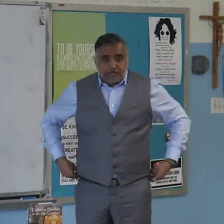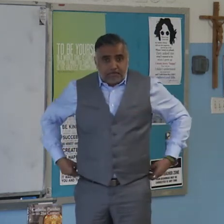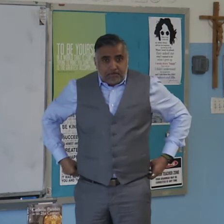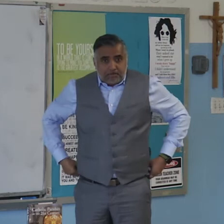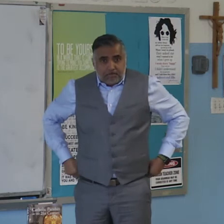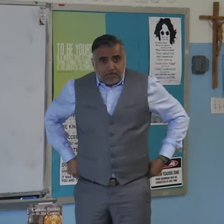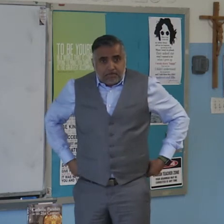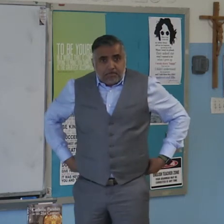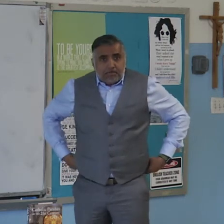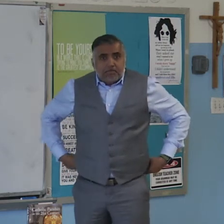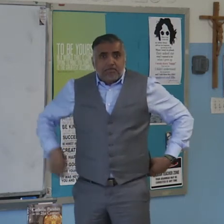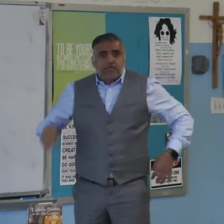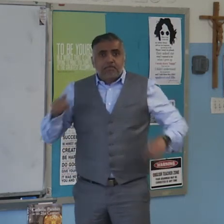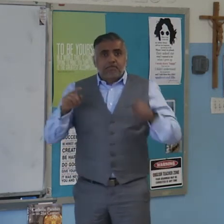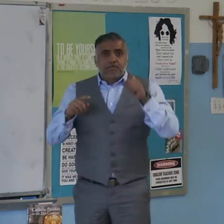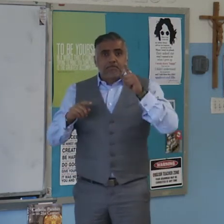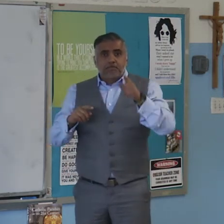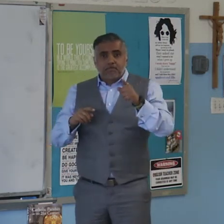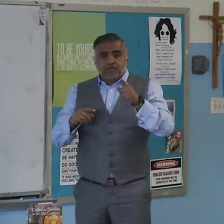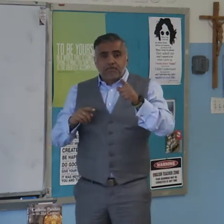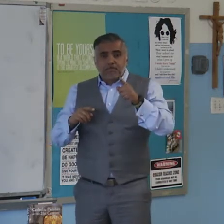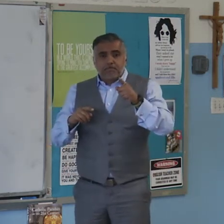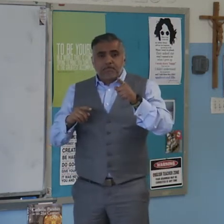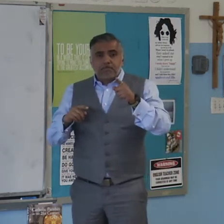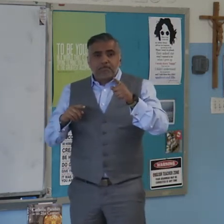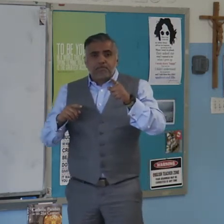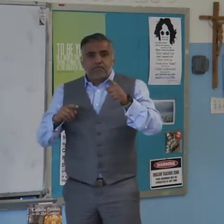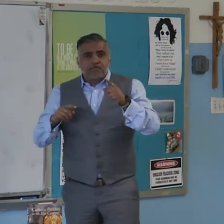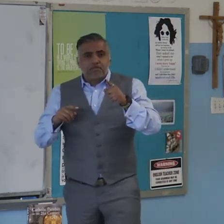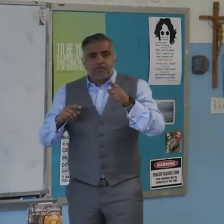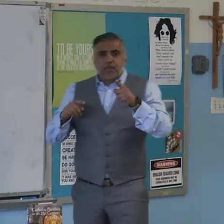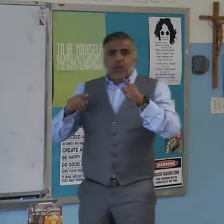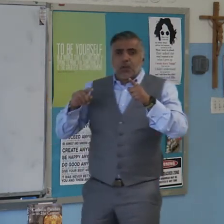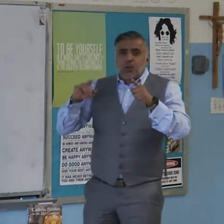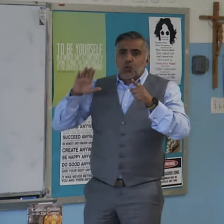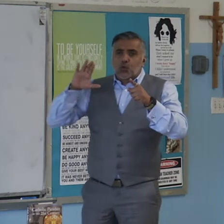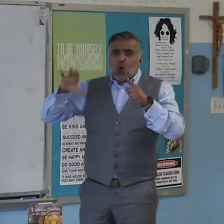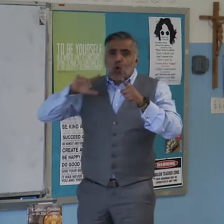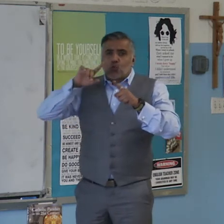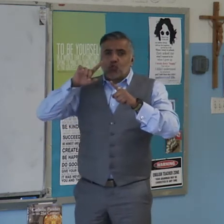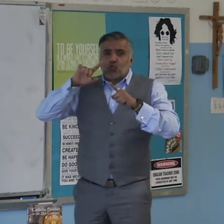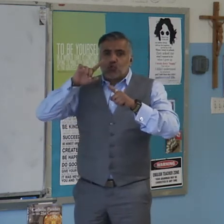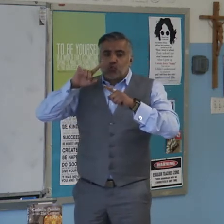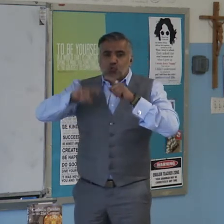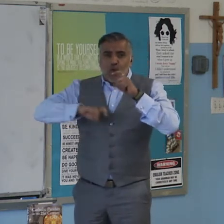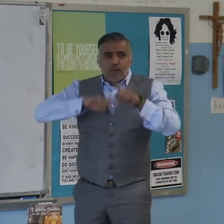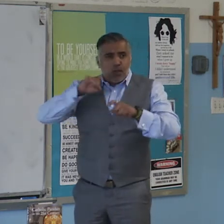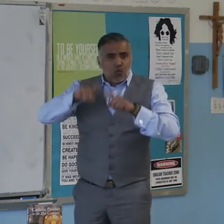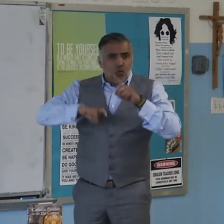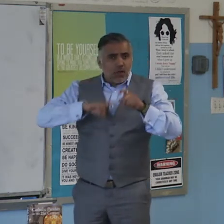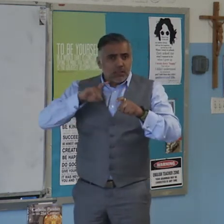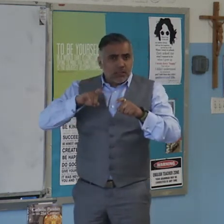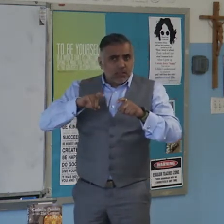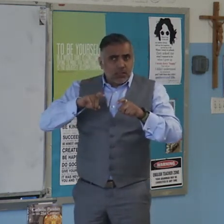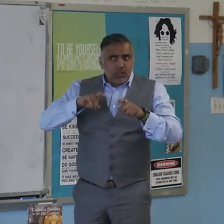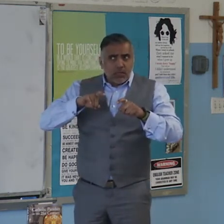Yes. [Question: I've been wondering, so your survey was, in effect, self-reports?] Yes. As all surveys are.